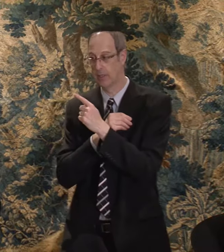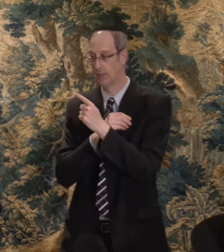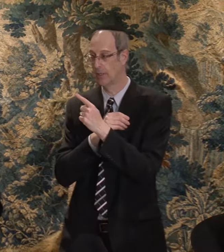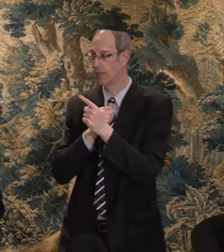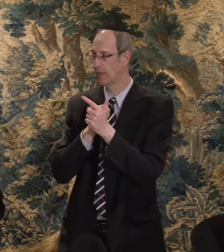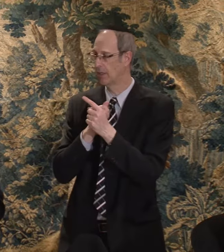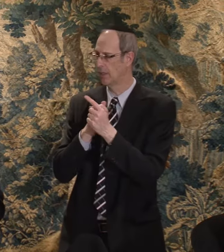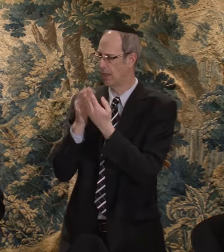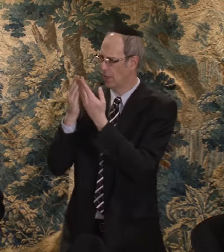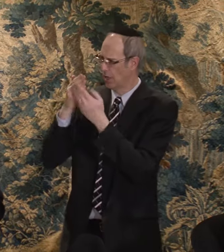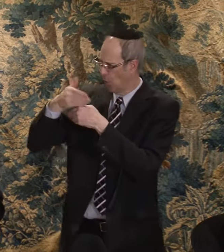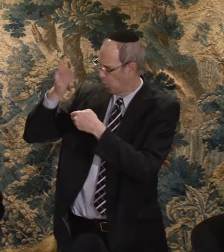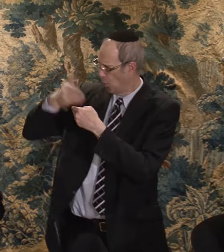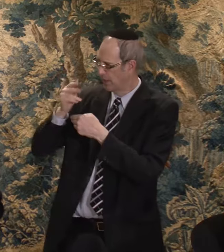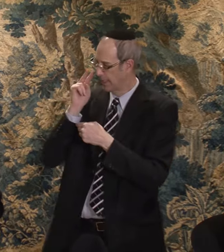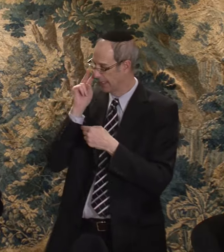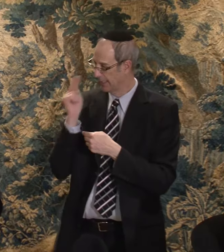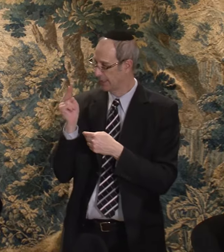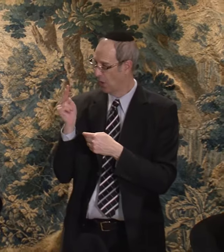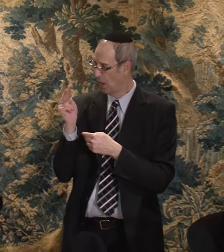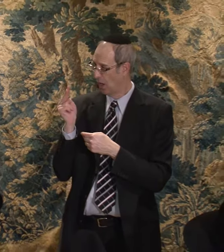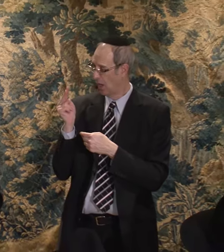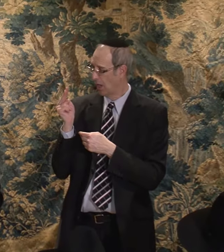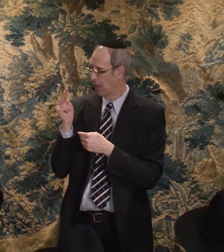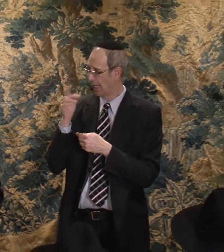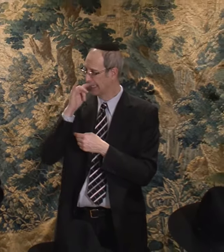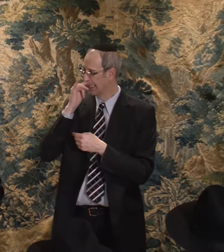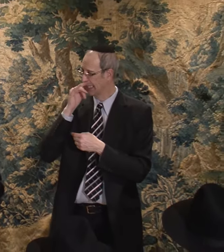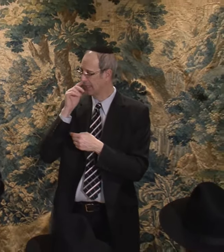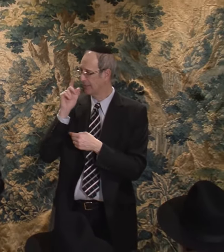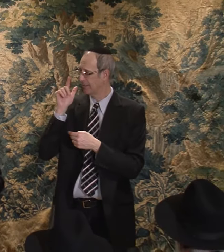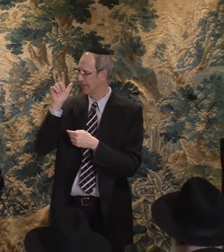big window of the bus that there was a kid down the block that was running to